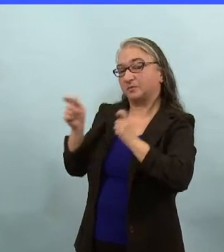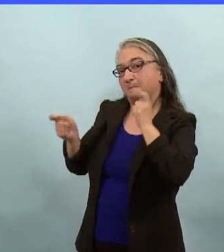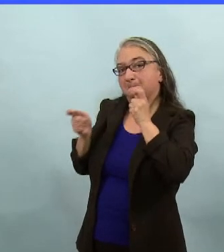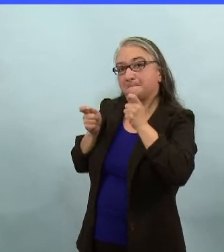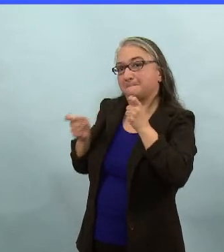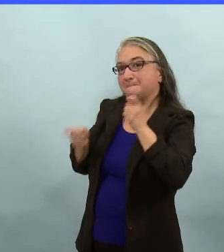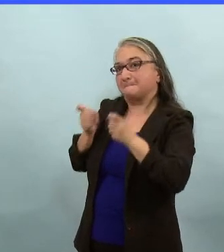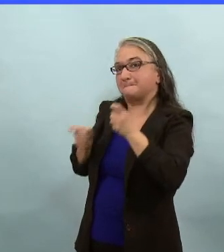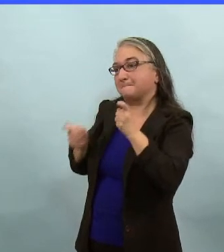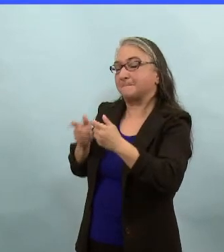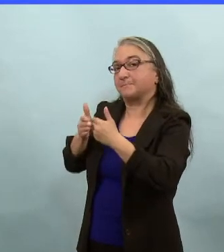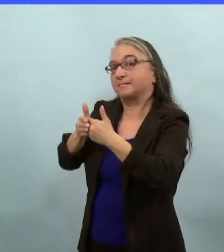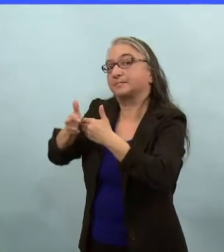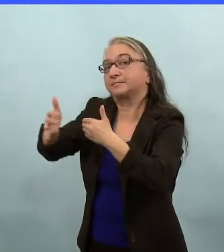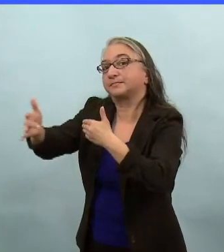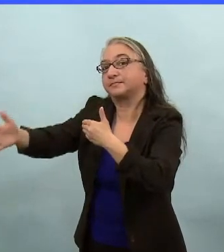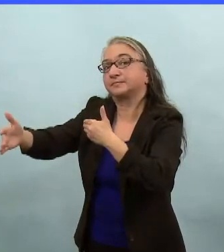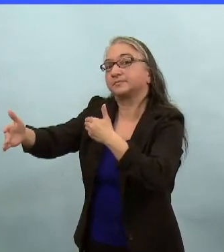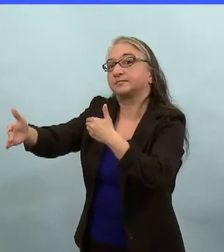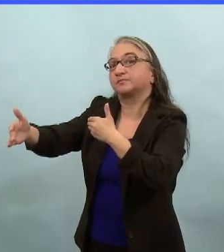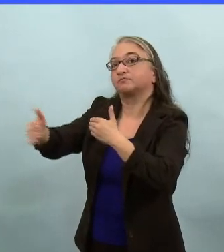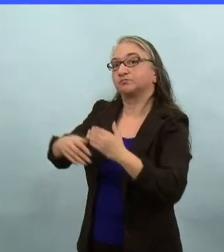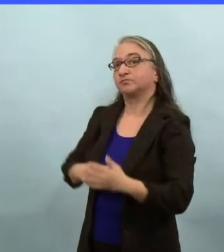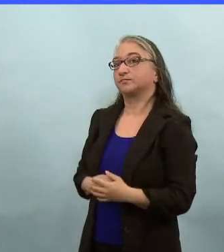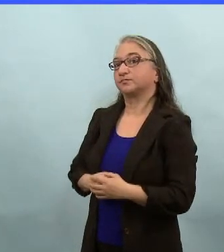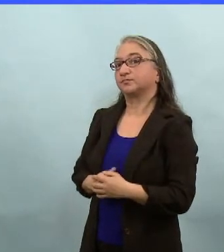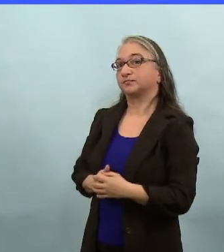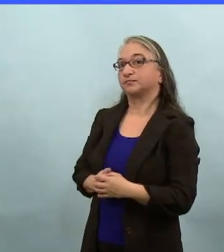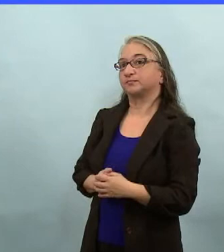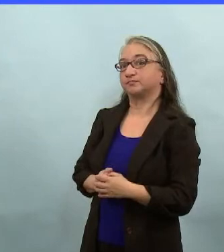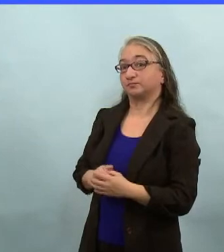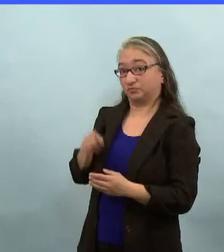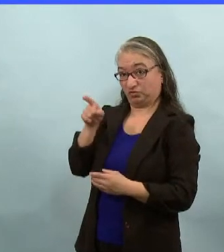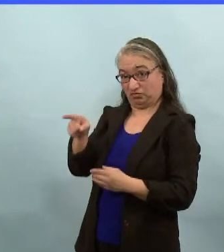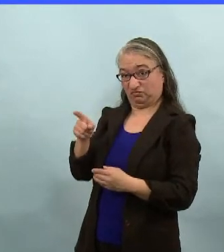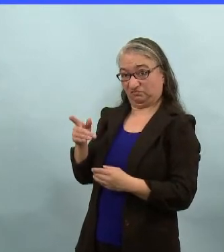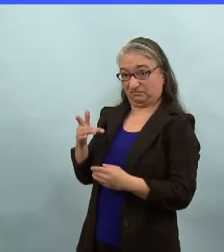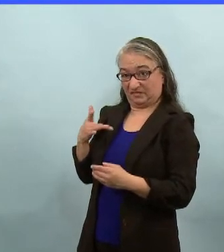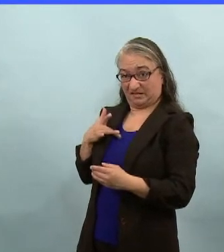just wondering like is there like a strategy in the works for something like that or are we just